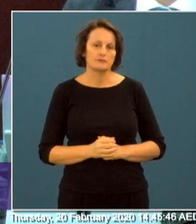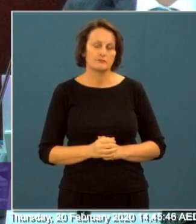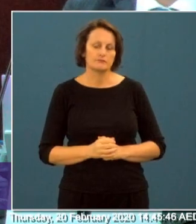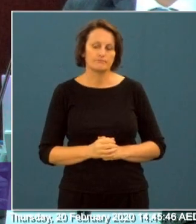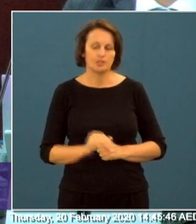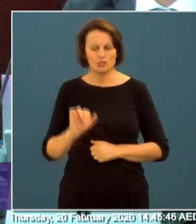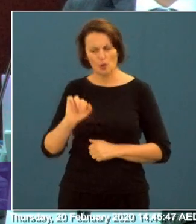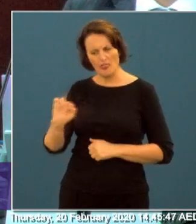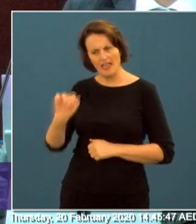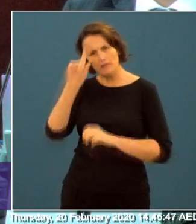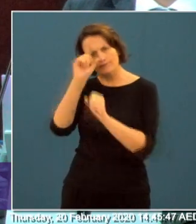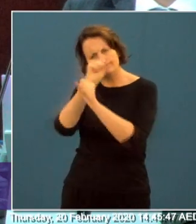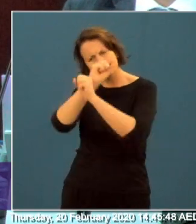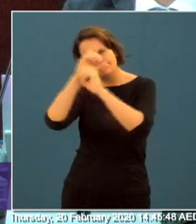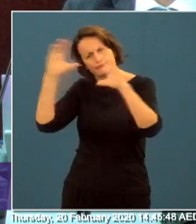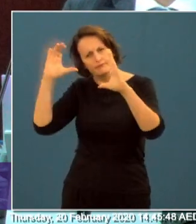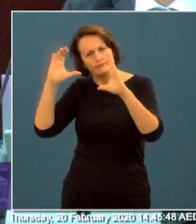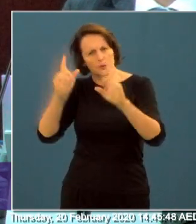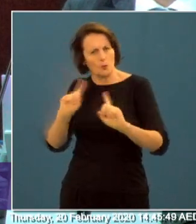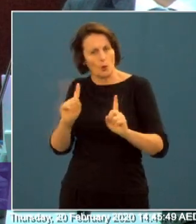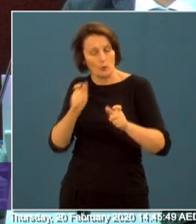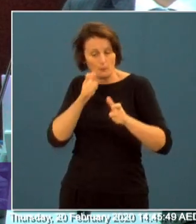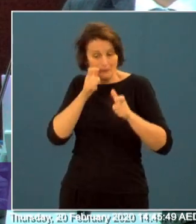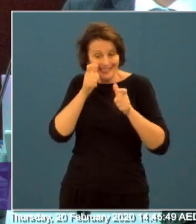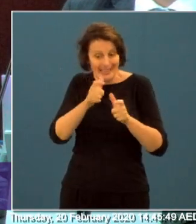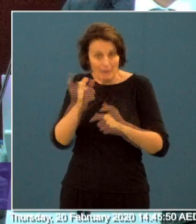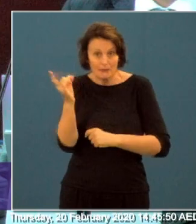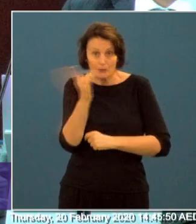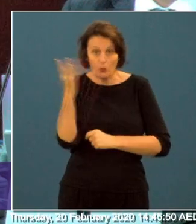Is it for ongoing care or a single consultation and assessment of the